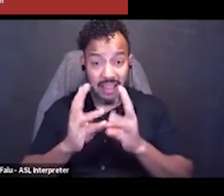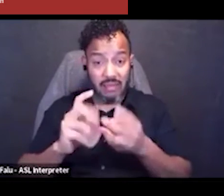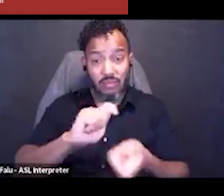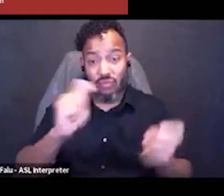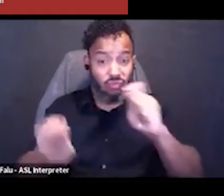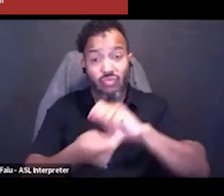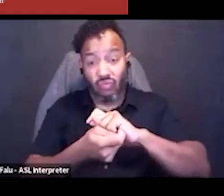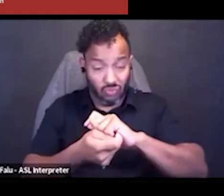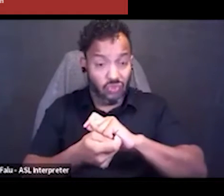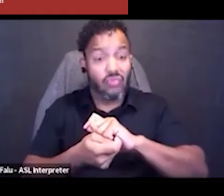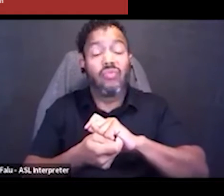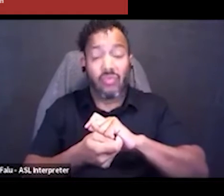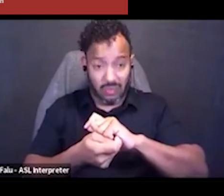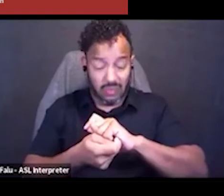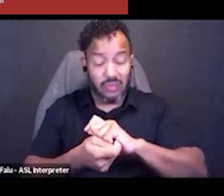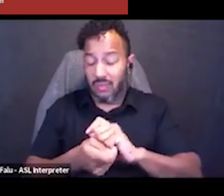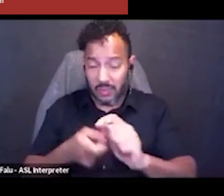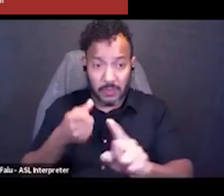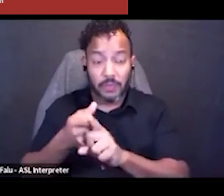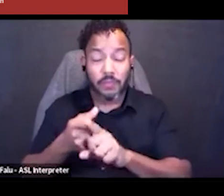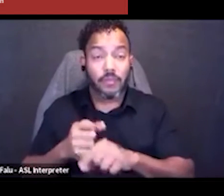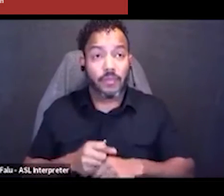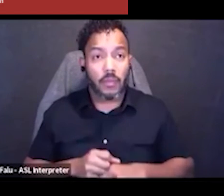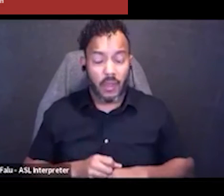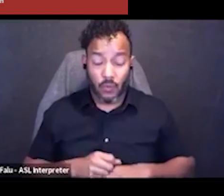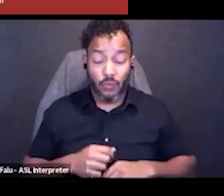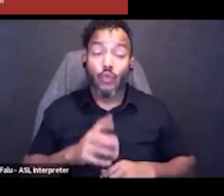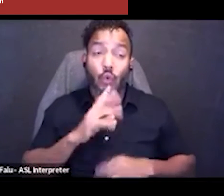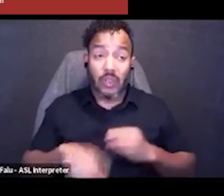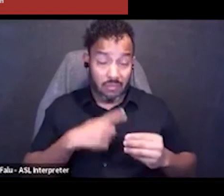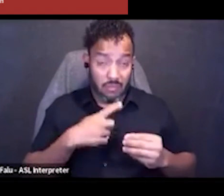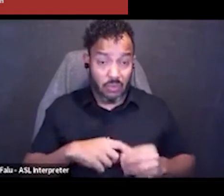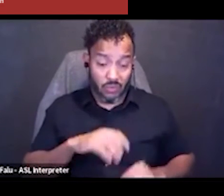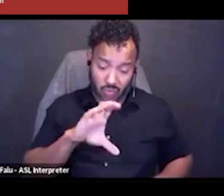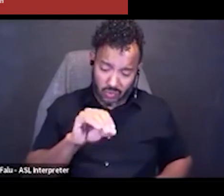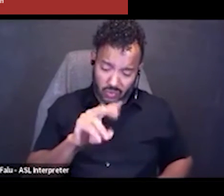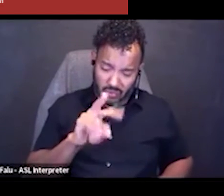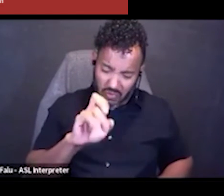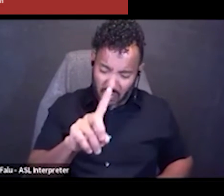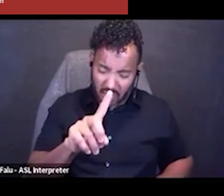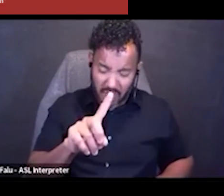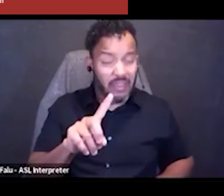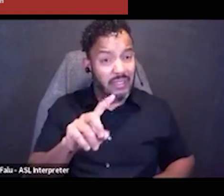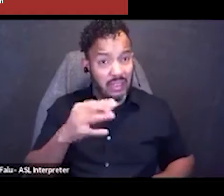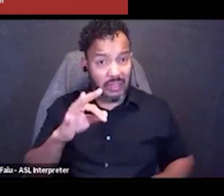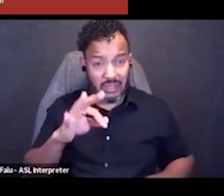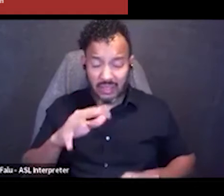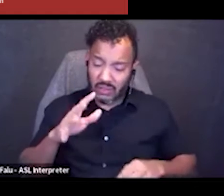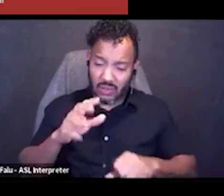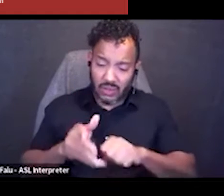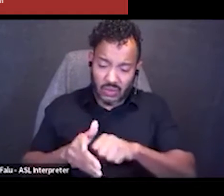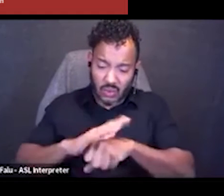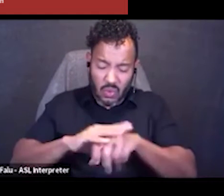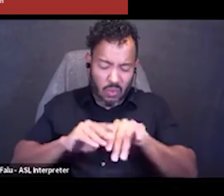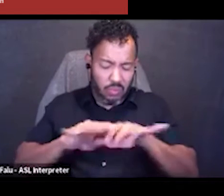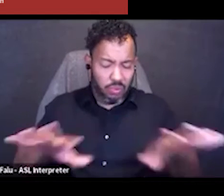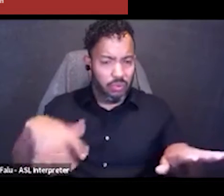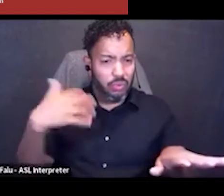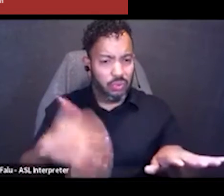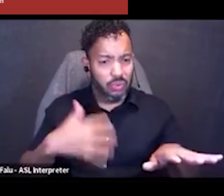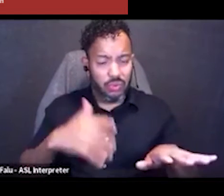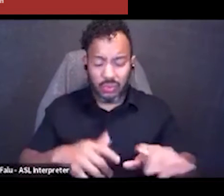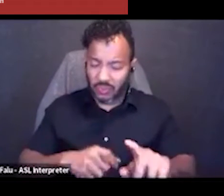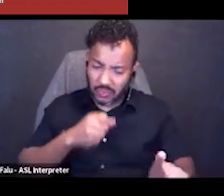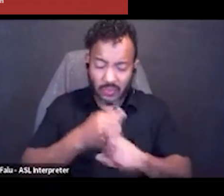The COVID pandemic shined a light on the inequities faced by people with disabilities, particularly